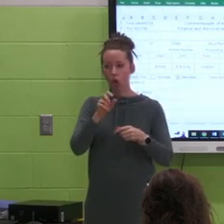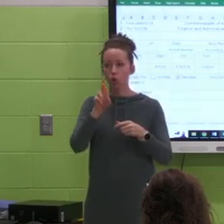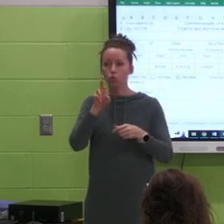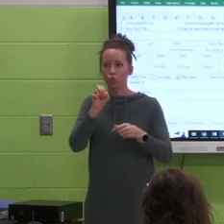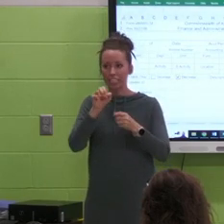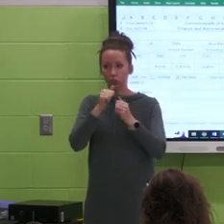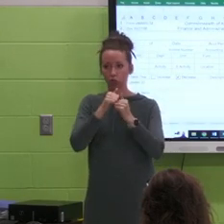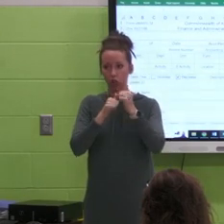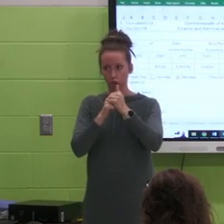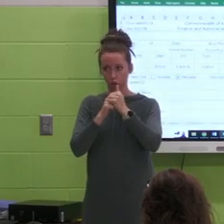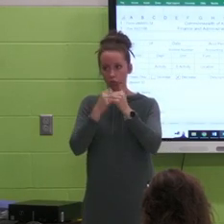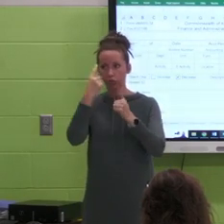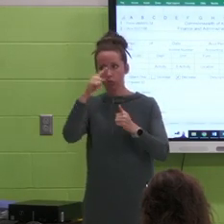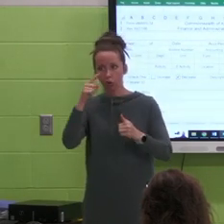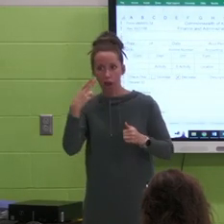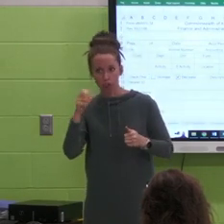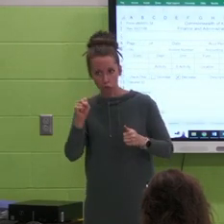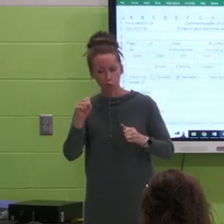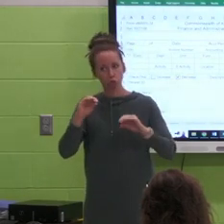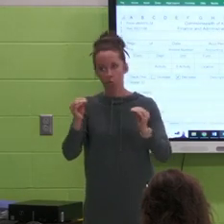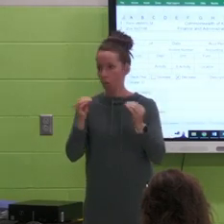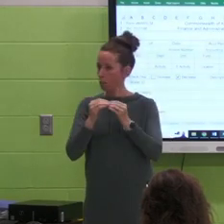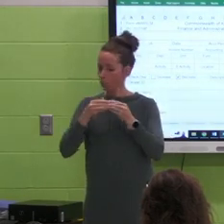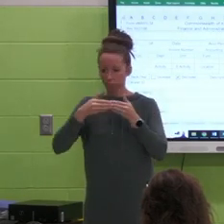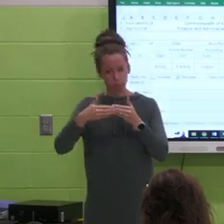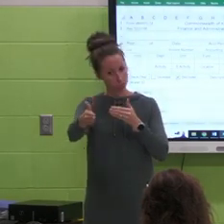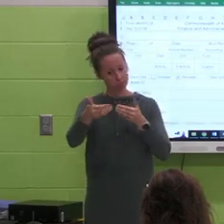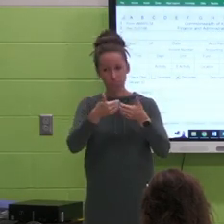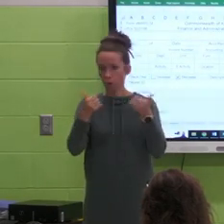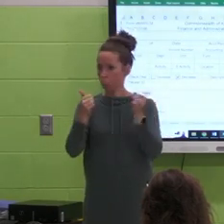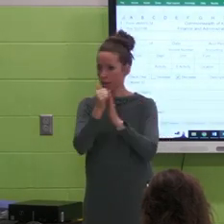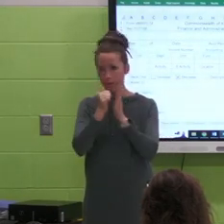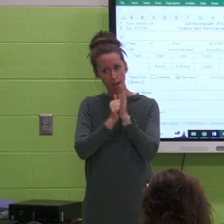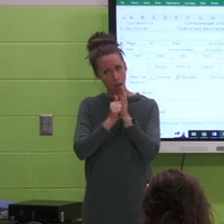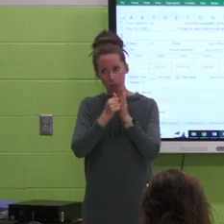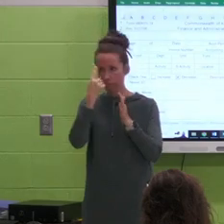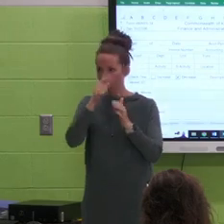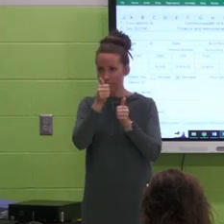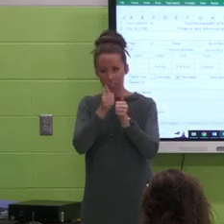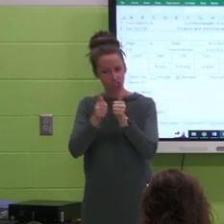high school and so there was no longer going to be a separate account for each class and there